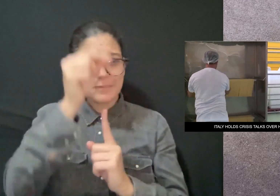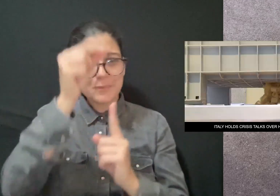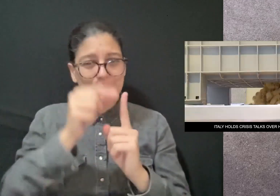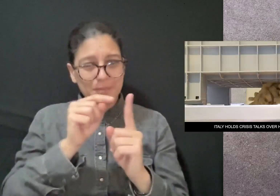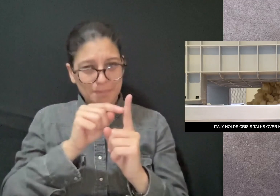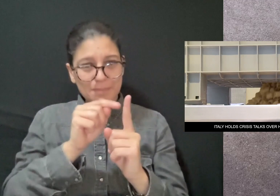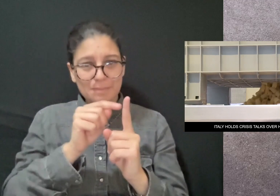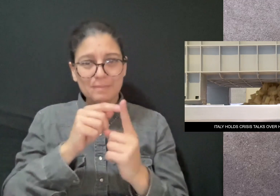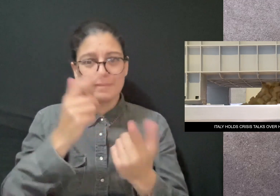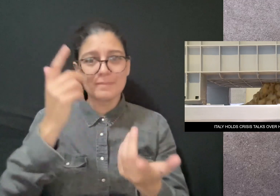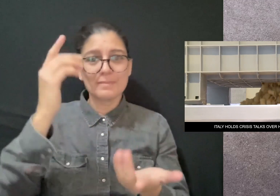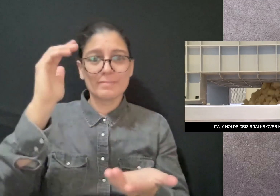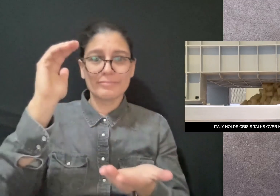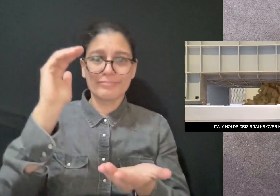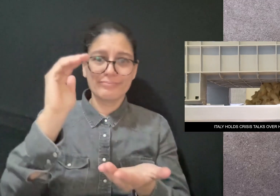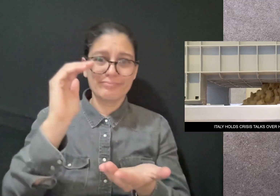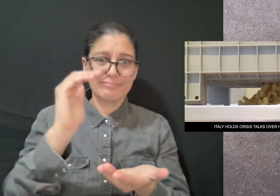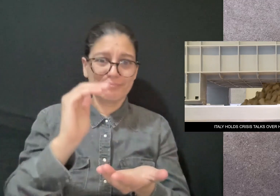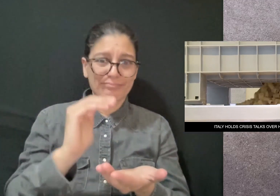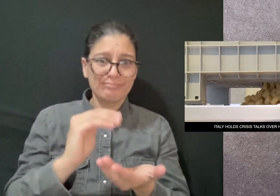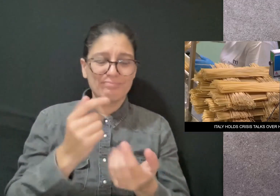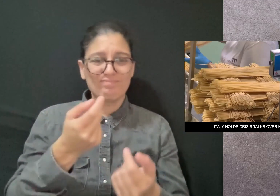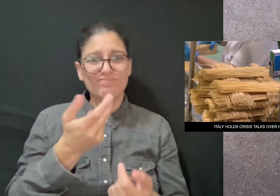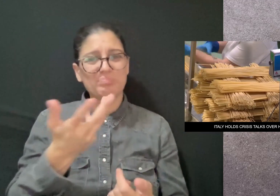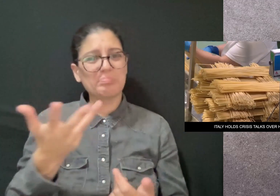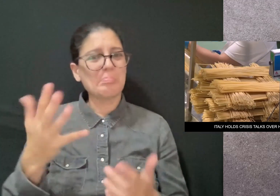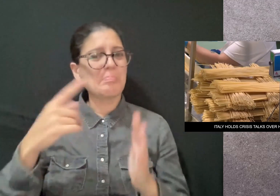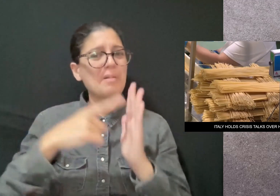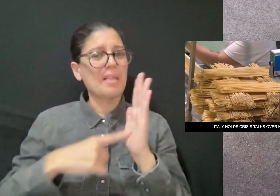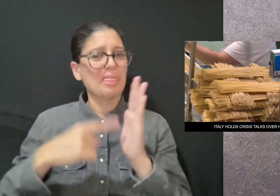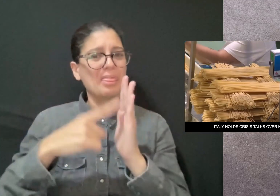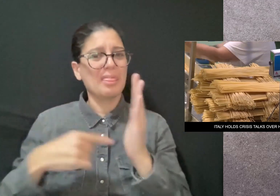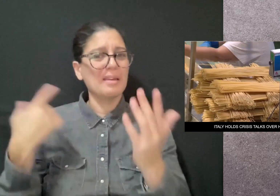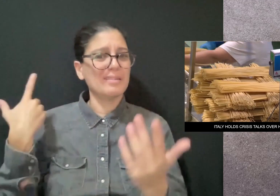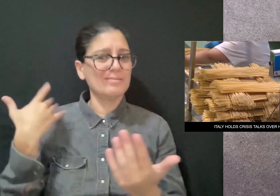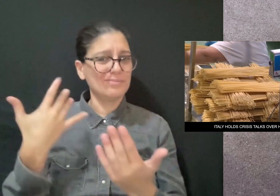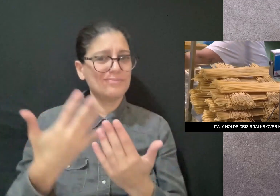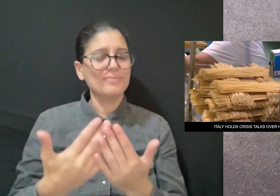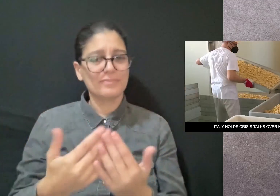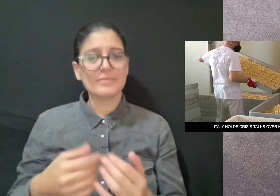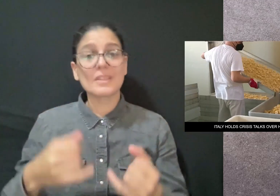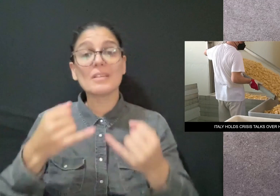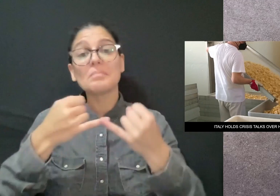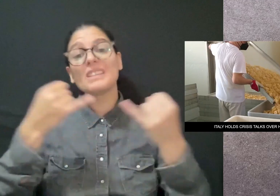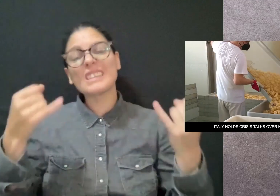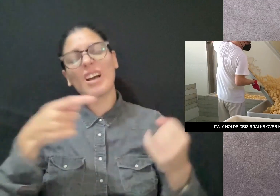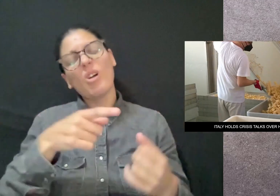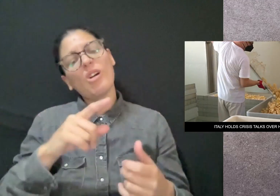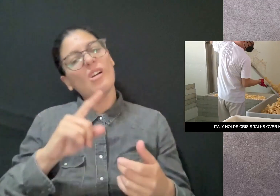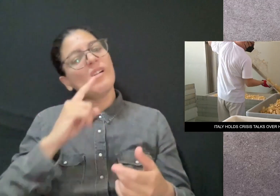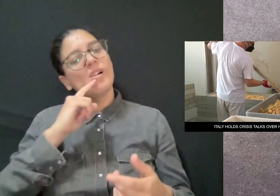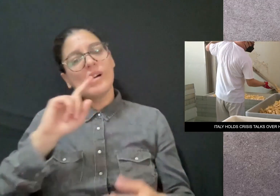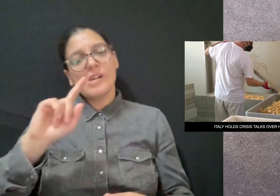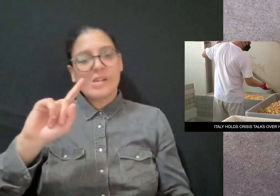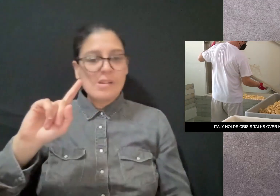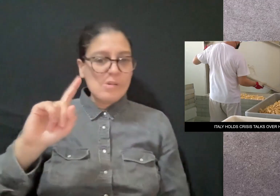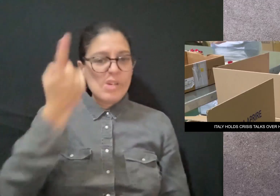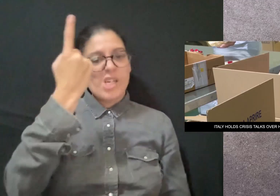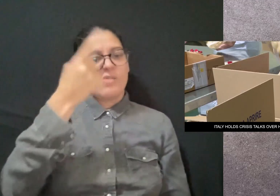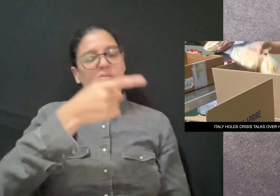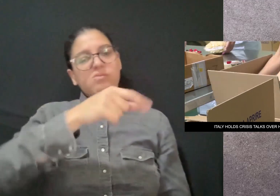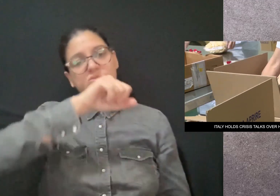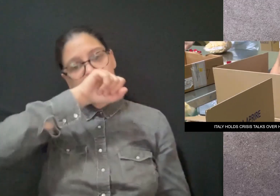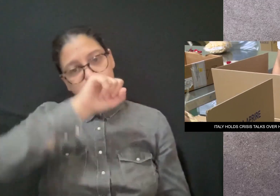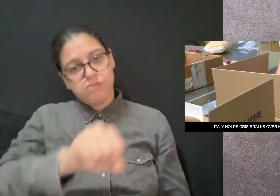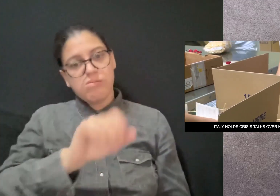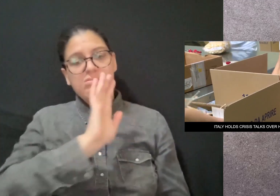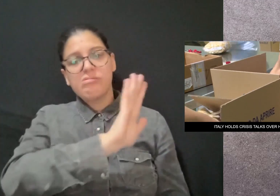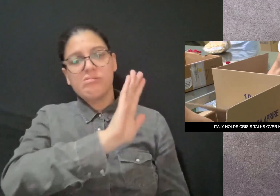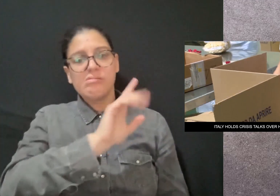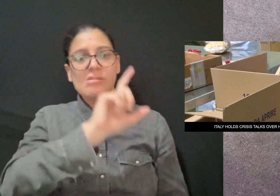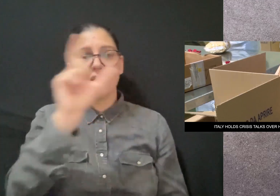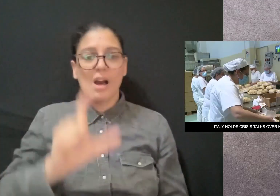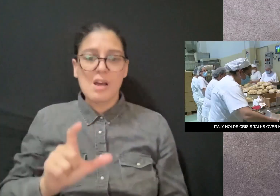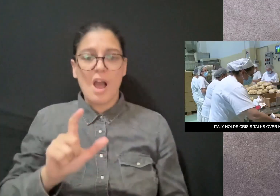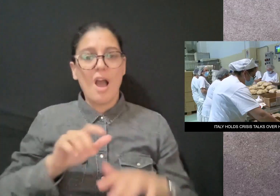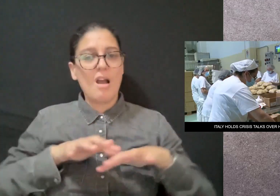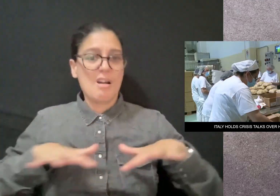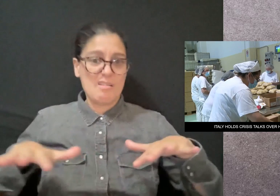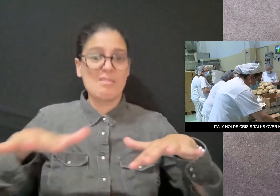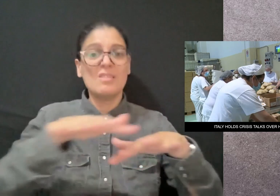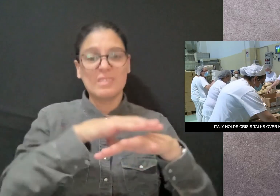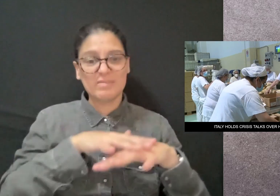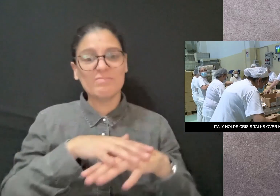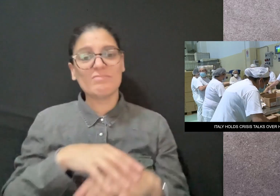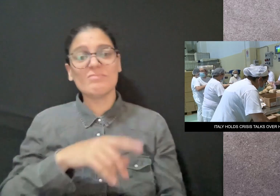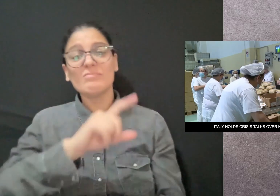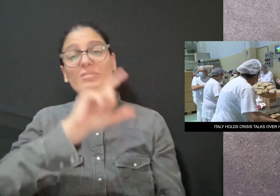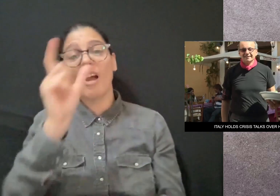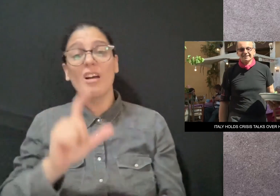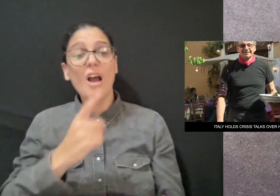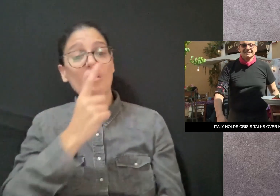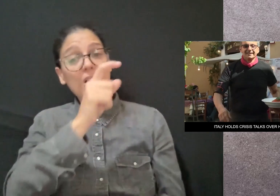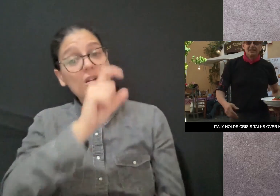falling in recent months pasta is one of the foods most loved by Italians the average Italian